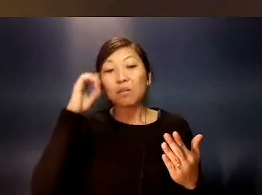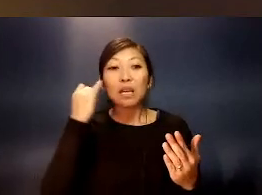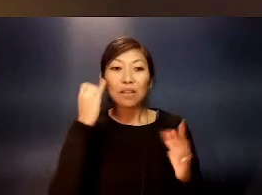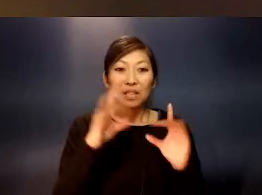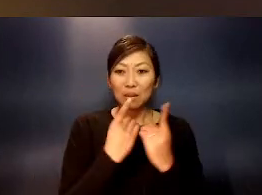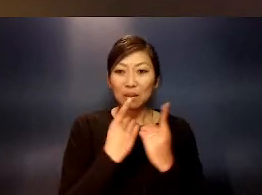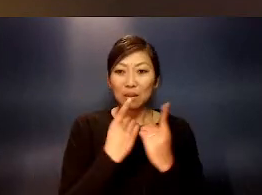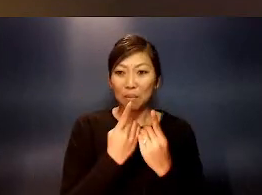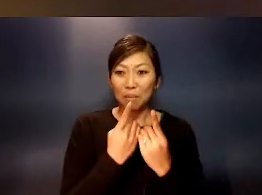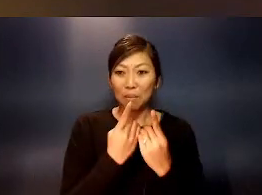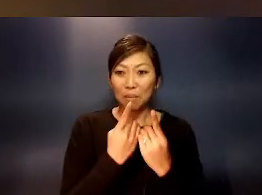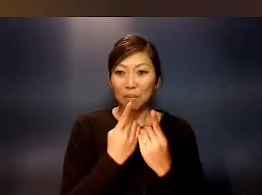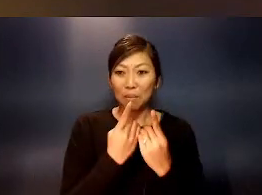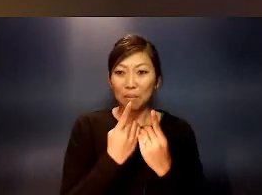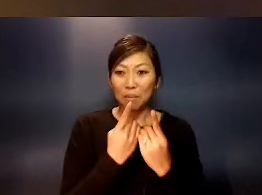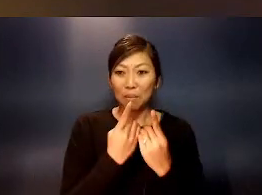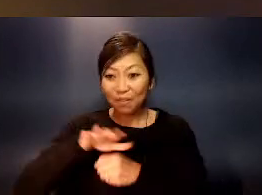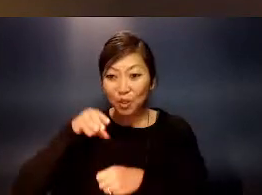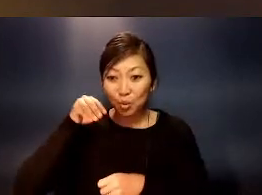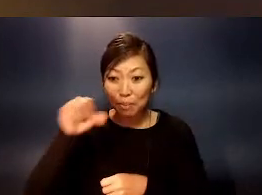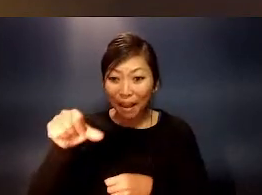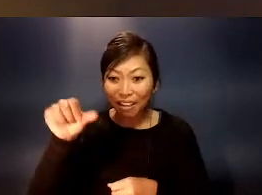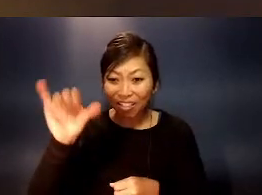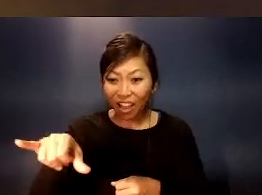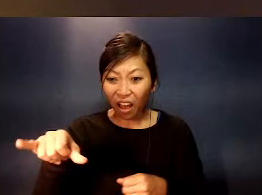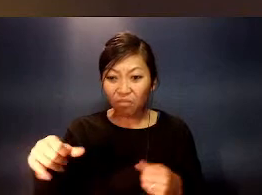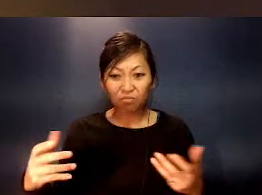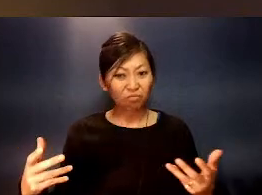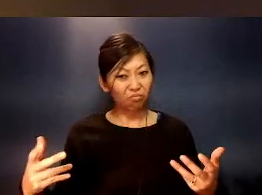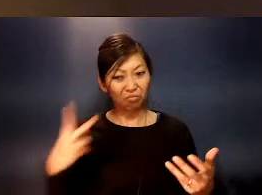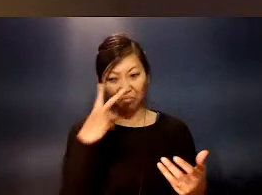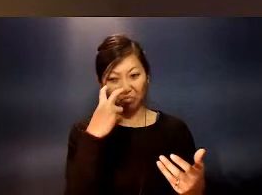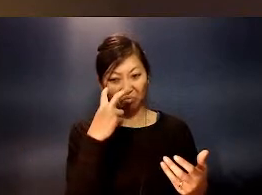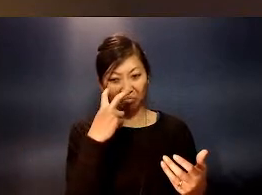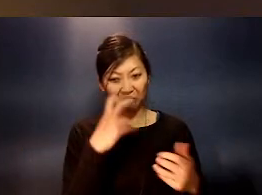CONSCIENCE AND FEELING LIKE I'M REPRESENTING THE PEOPLE OF WARD 2 SUPPORT THIS.